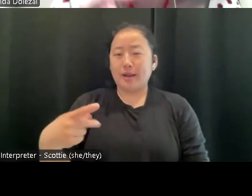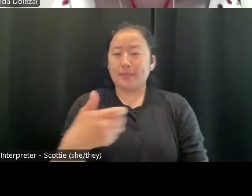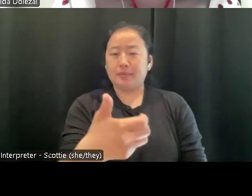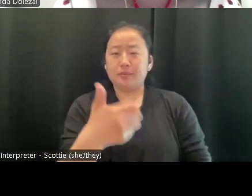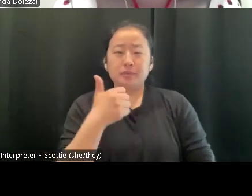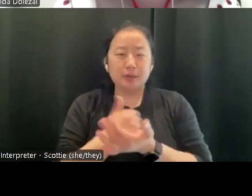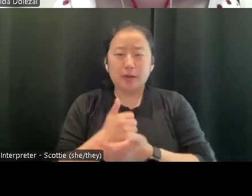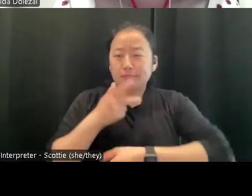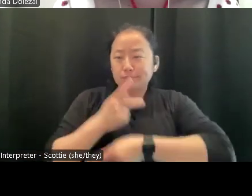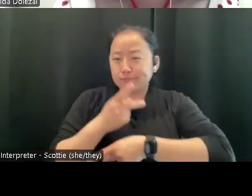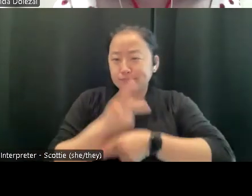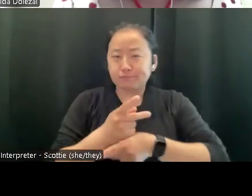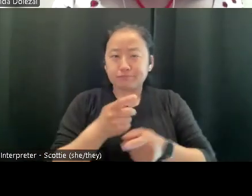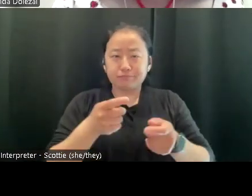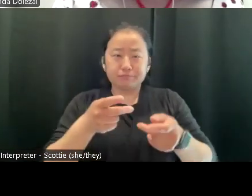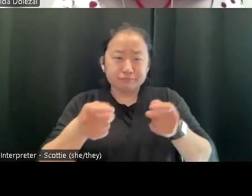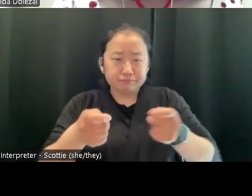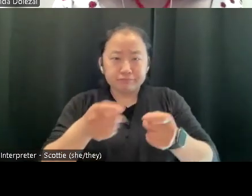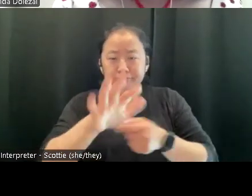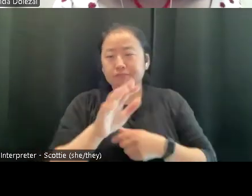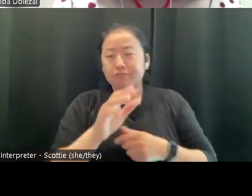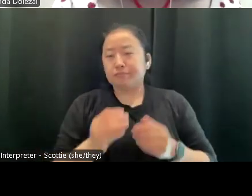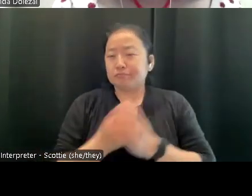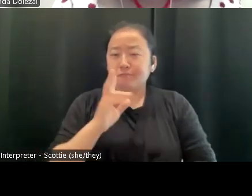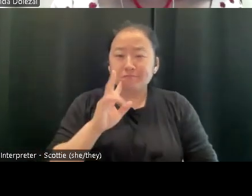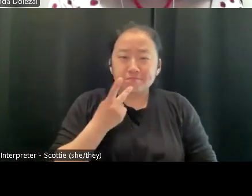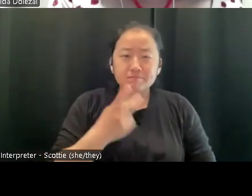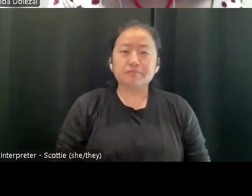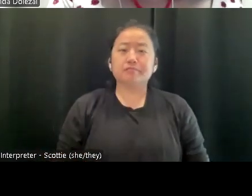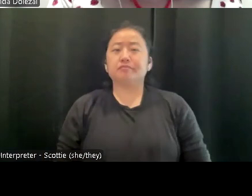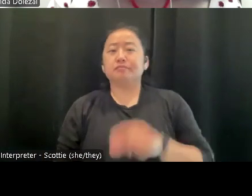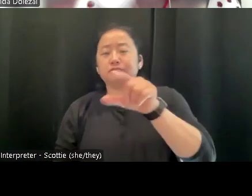your plants and your vegetables. The adaptive gardening cart, and